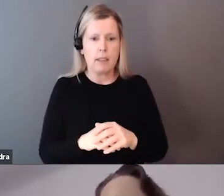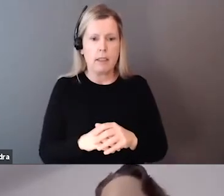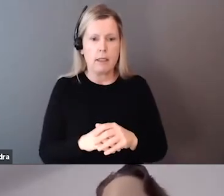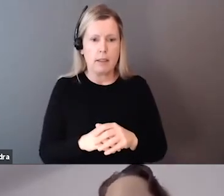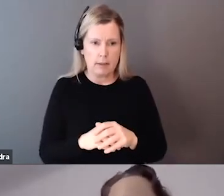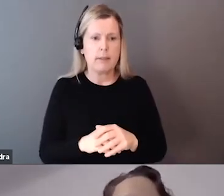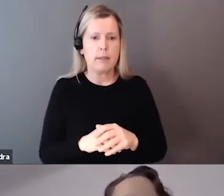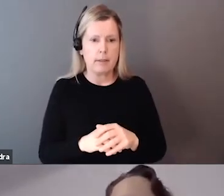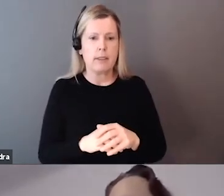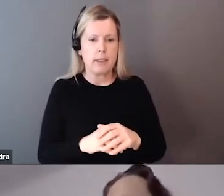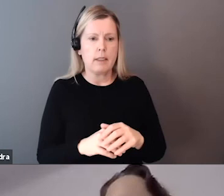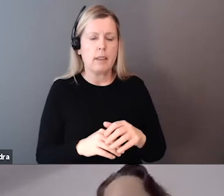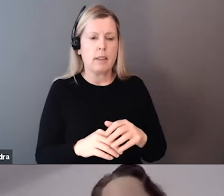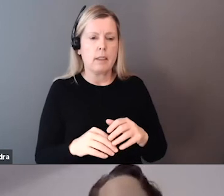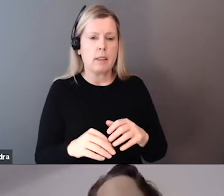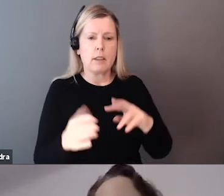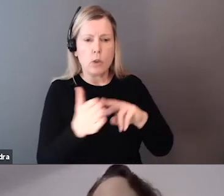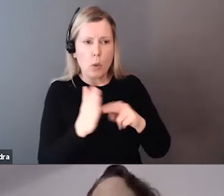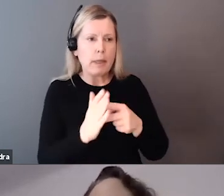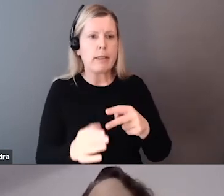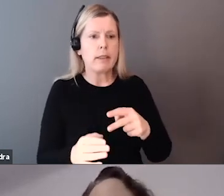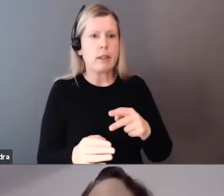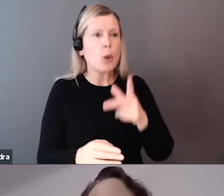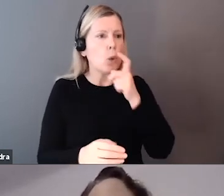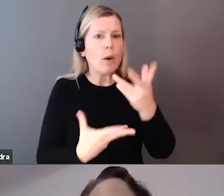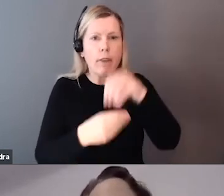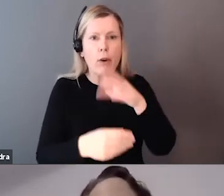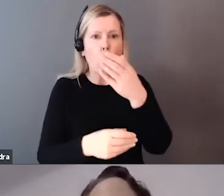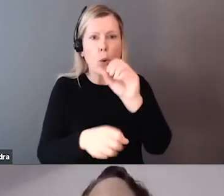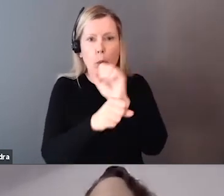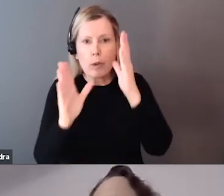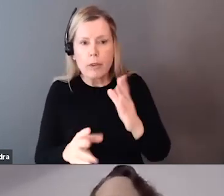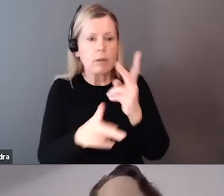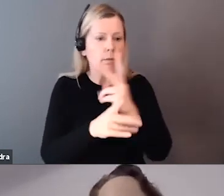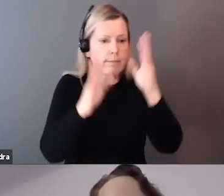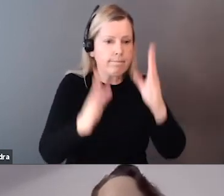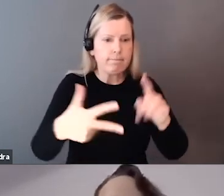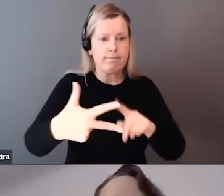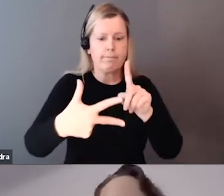parties, the co-workers, the supervisors. The second context was the health context. So, what